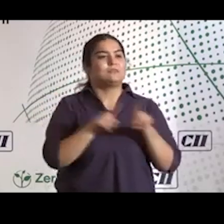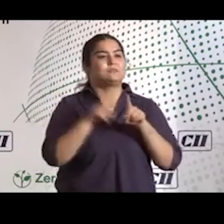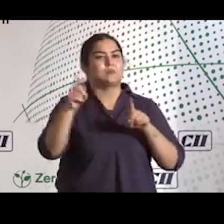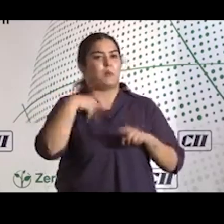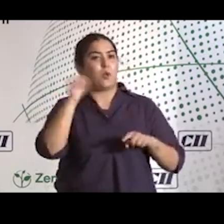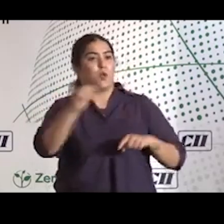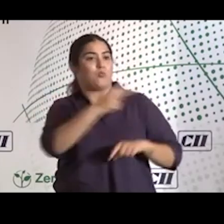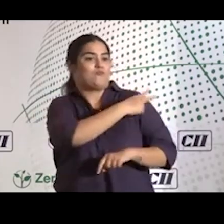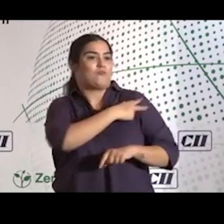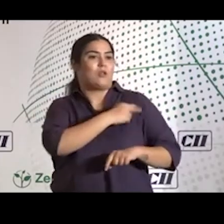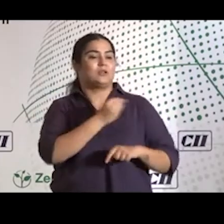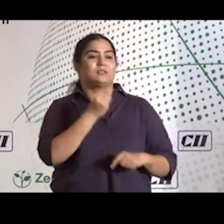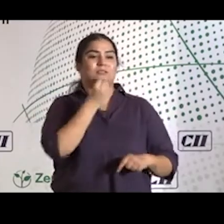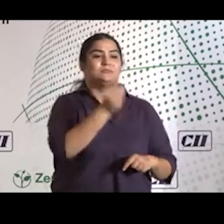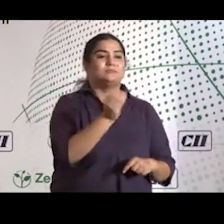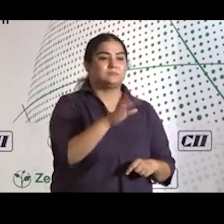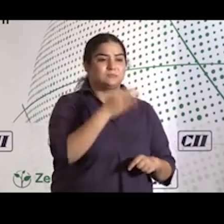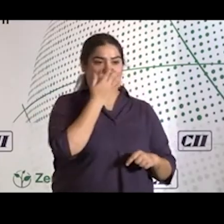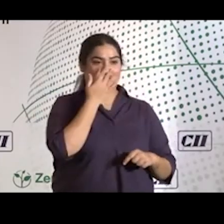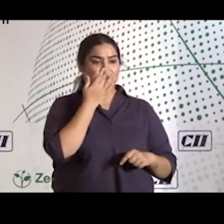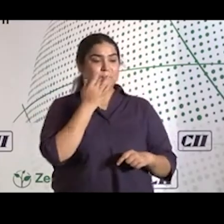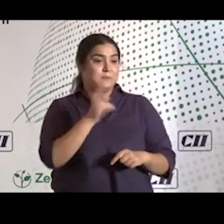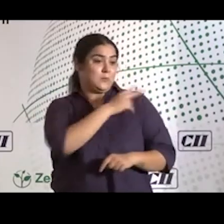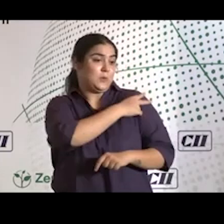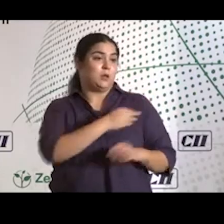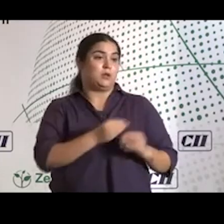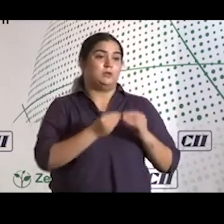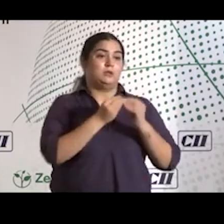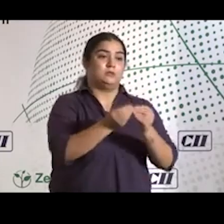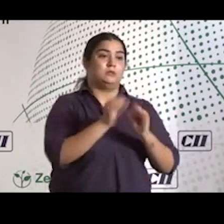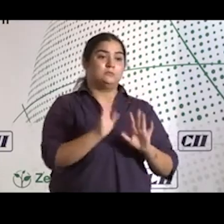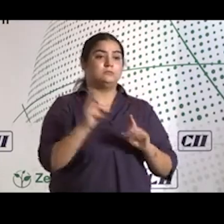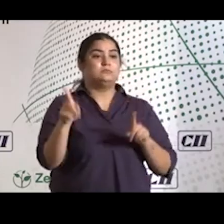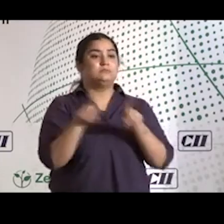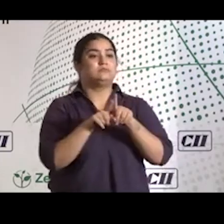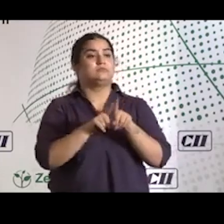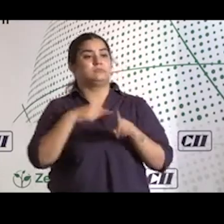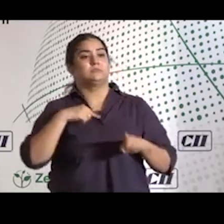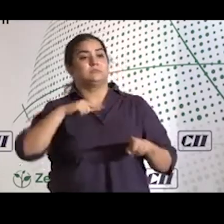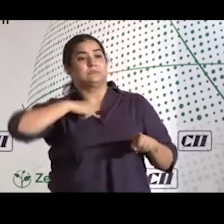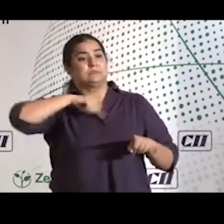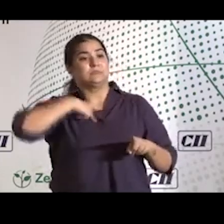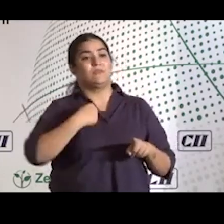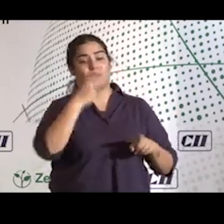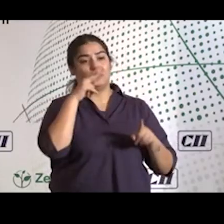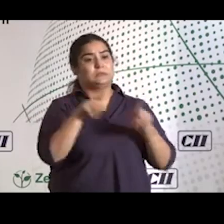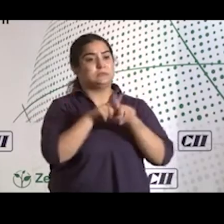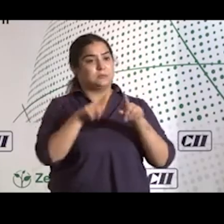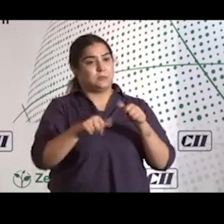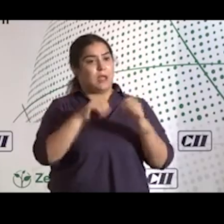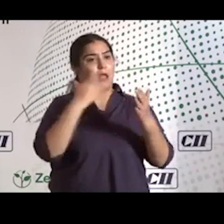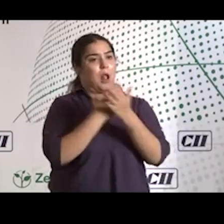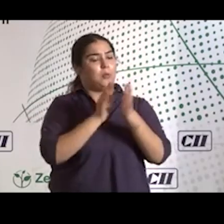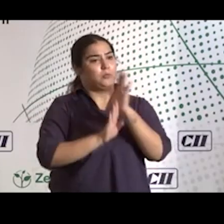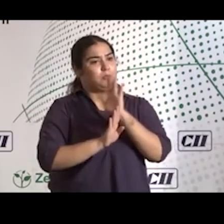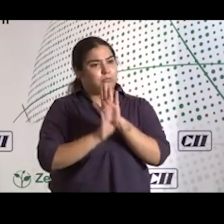answer is on the screen and gives answers. And this this is one of the fastest growing apps in the world.